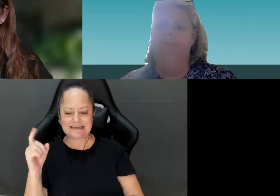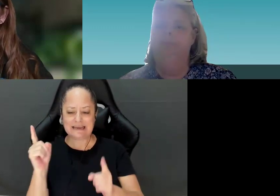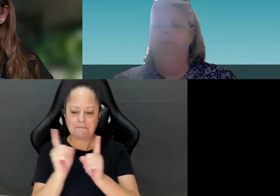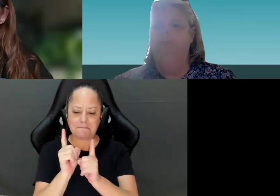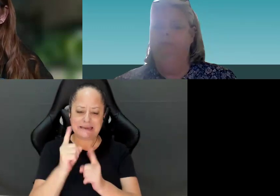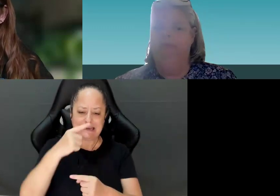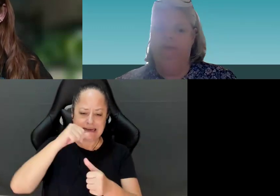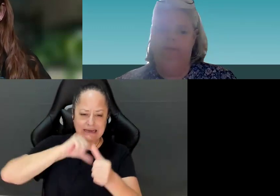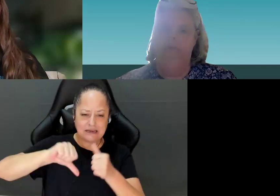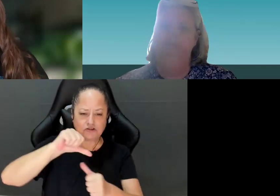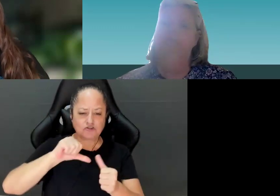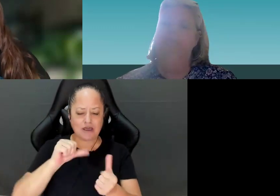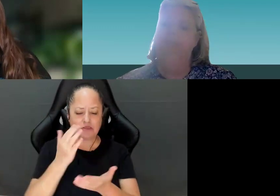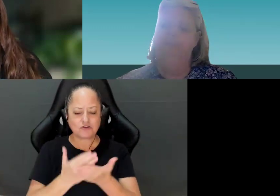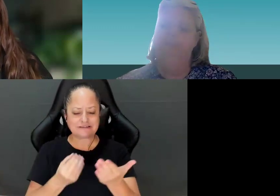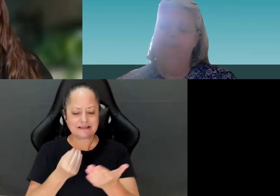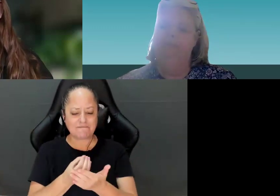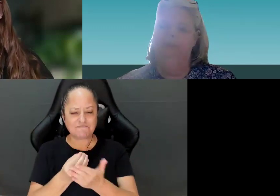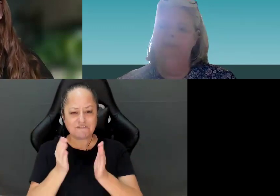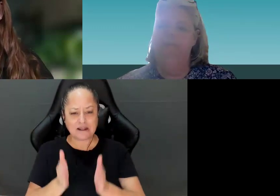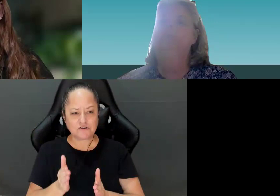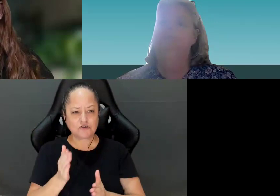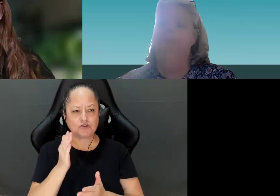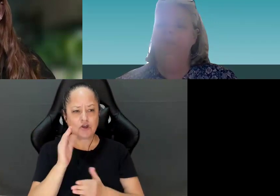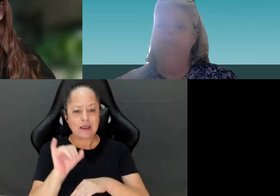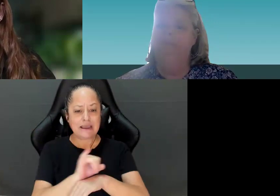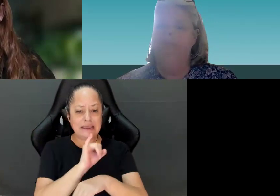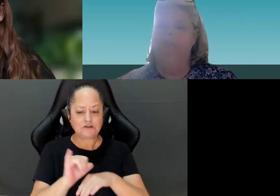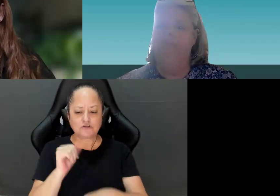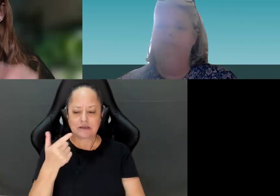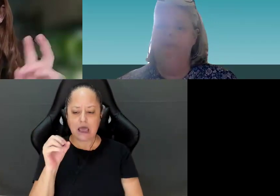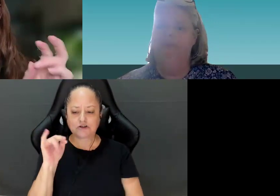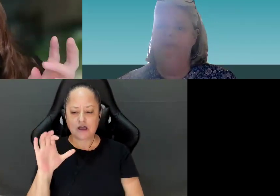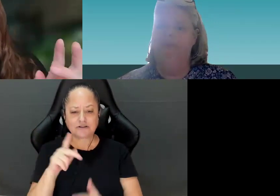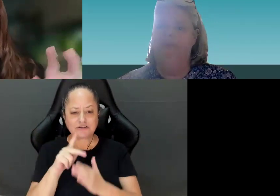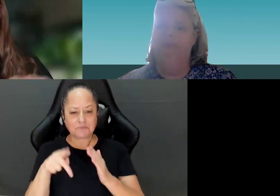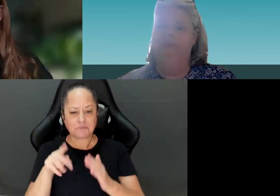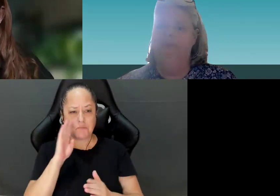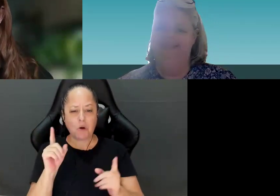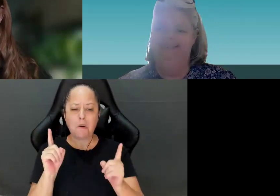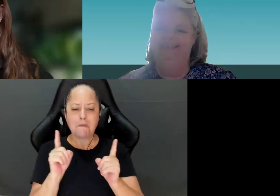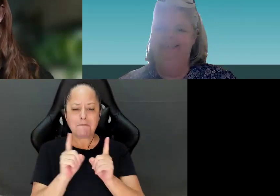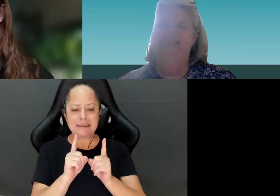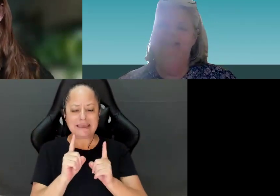Through our industry agnostic program, too, we will do these meet the business sessions.